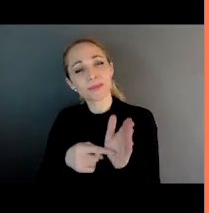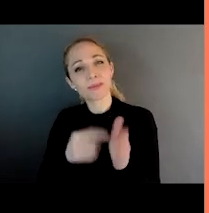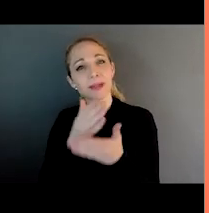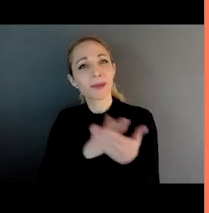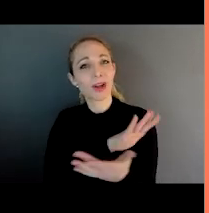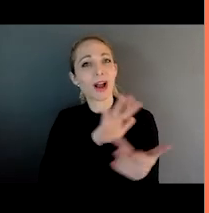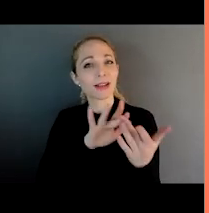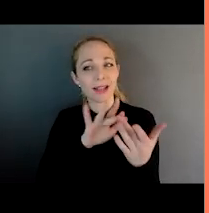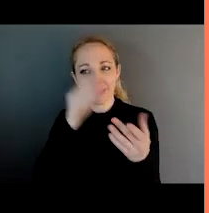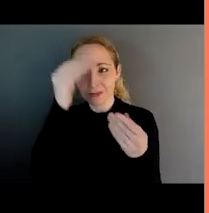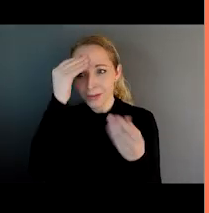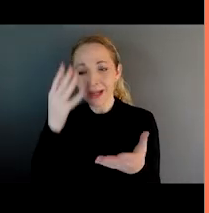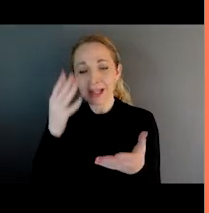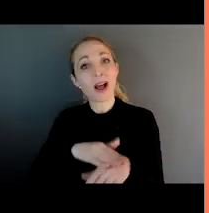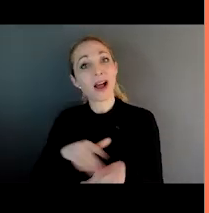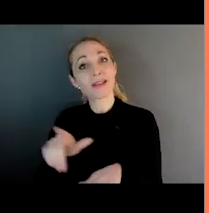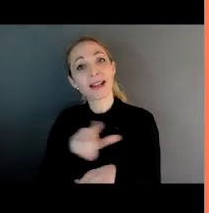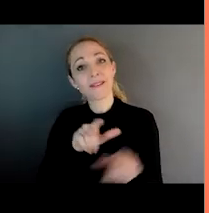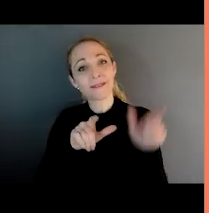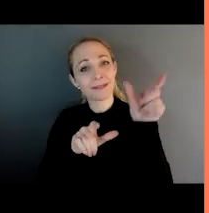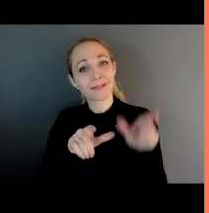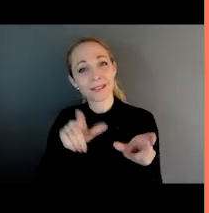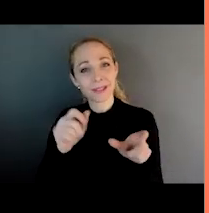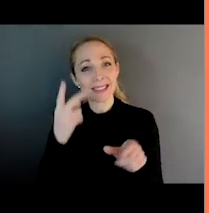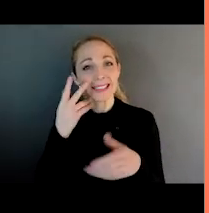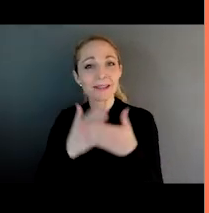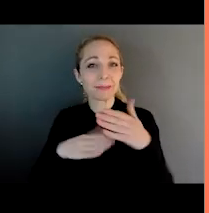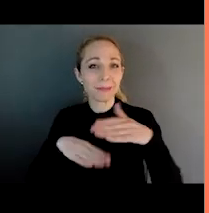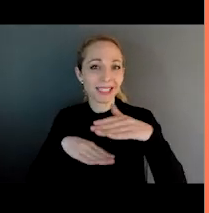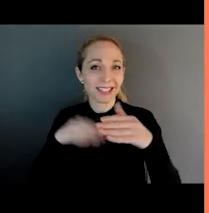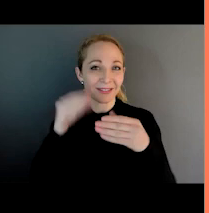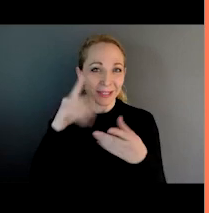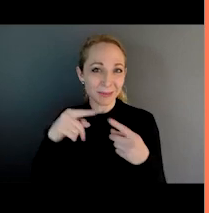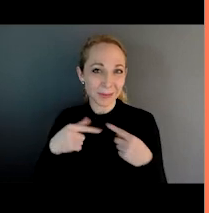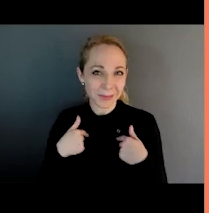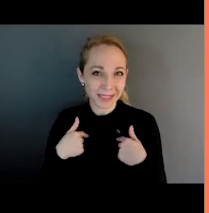LEFT HERE YOU CAN SEE BASIC INFORMATION ABOUT ME AND